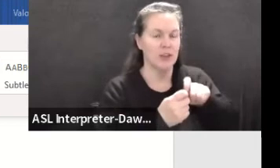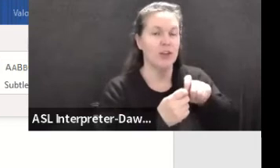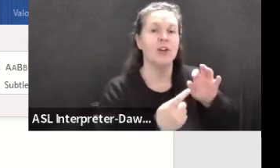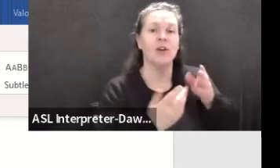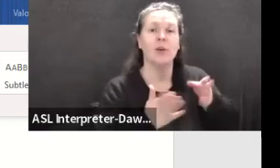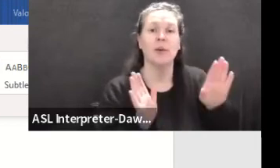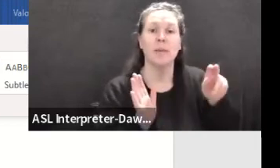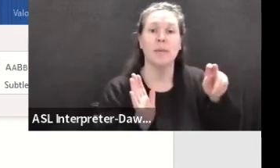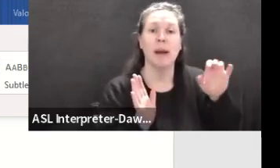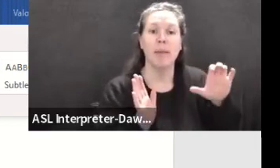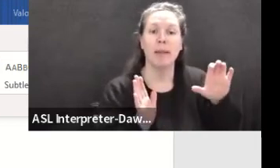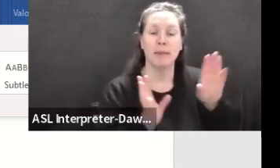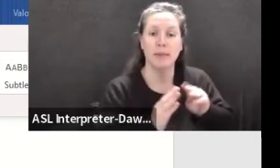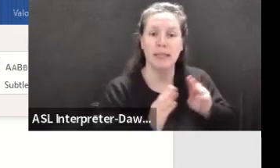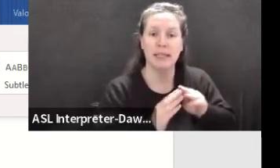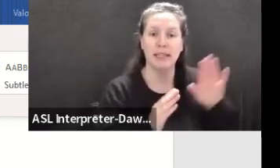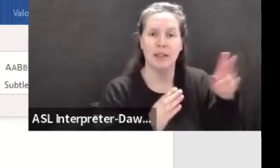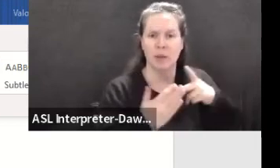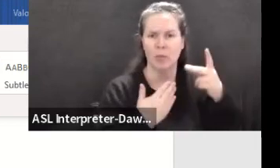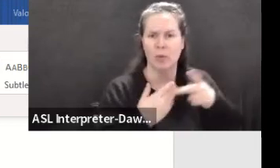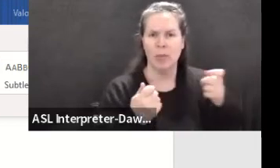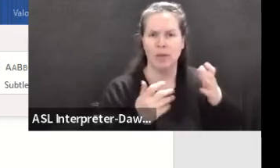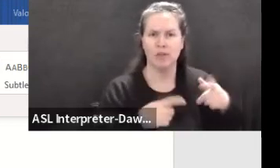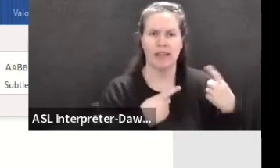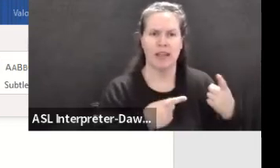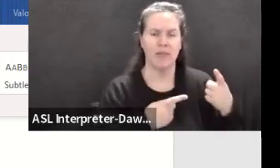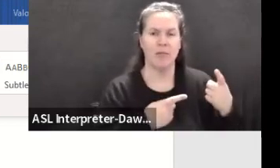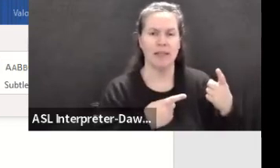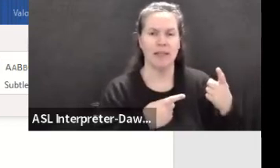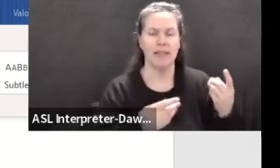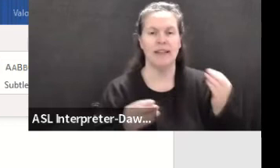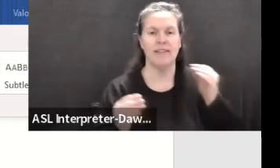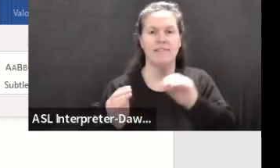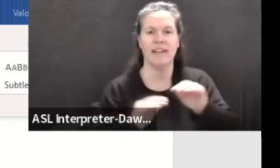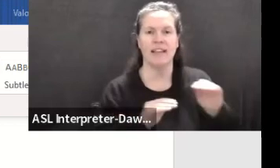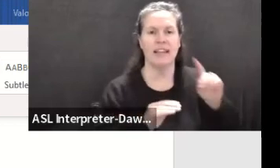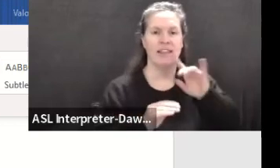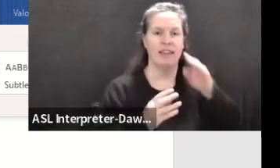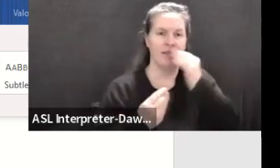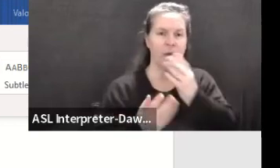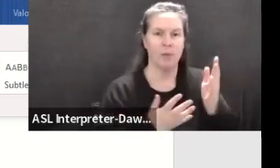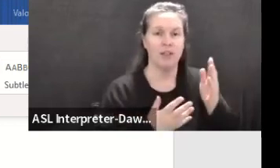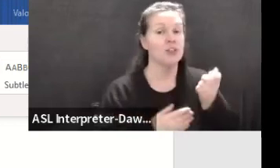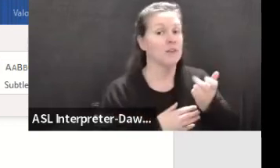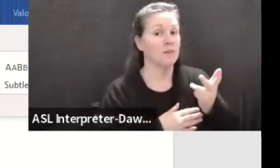Their program managers have been really filling in those gaps. There's a few I haven't made it to yet,